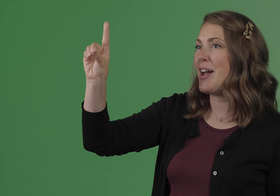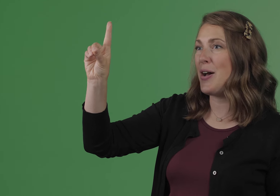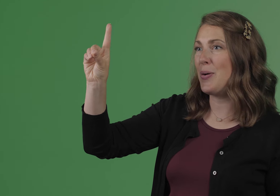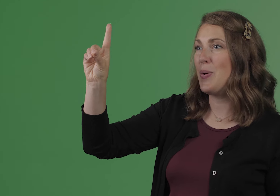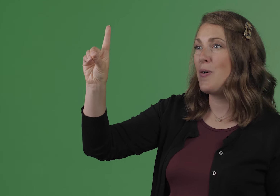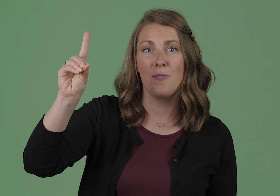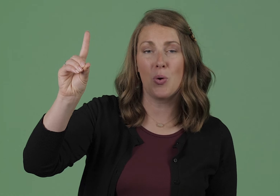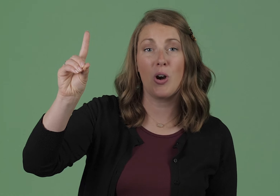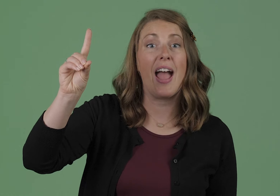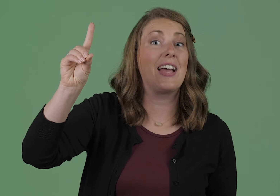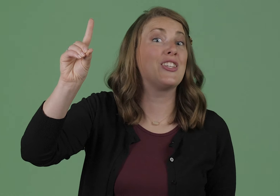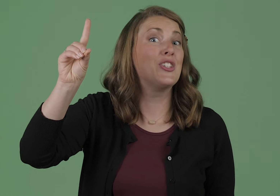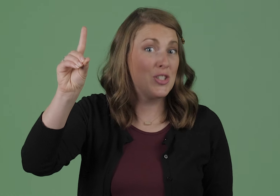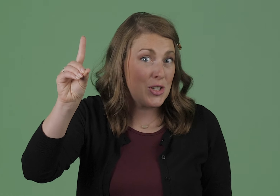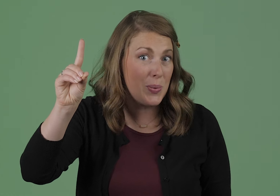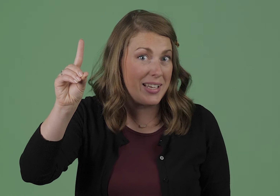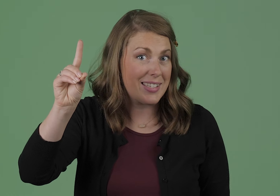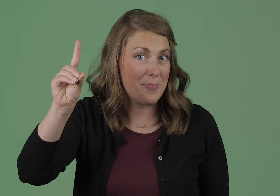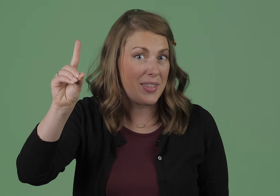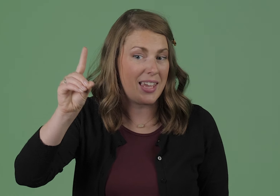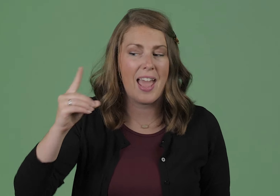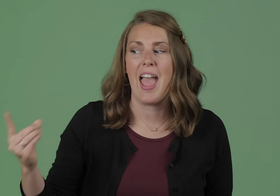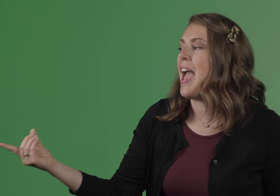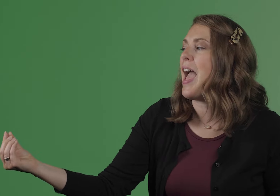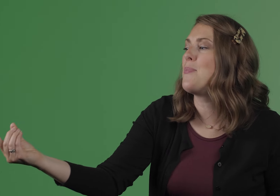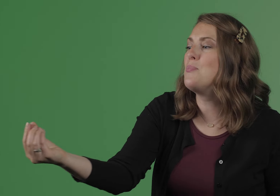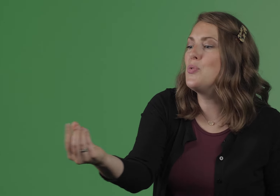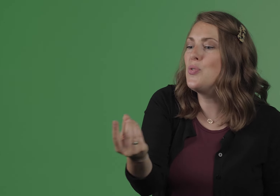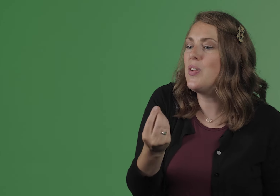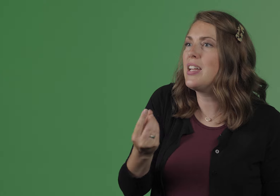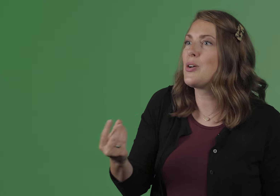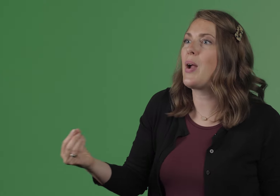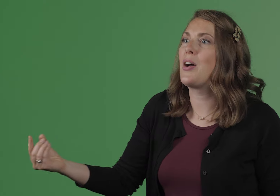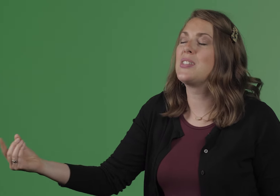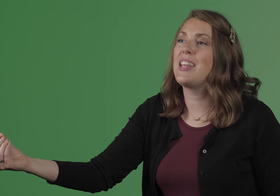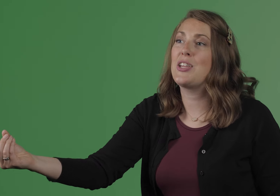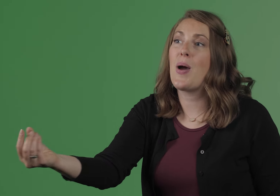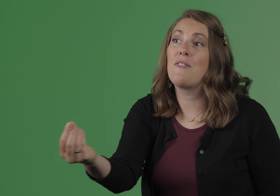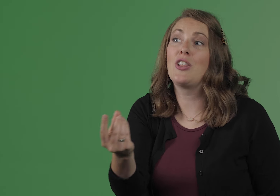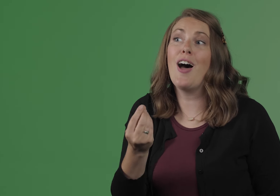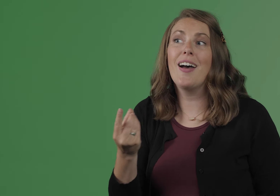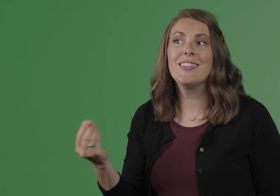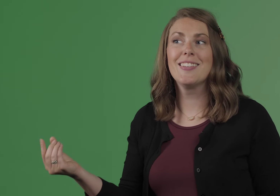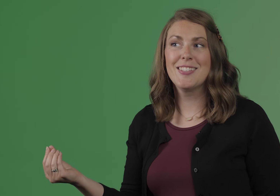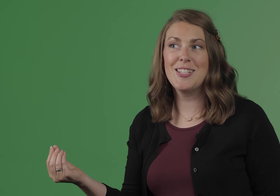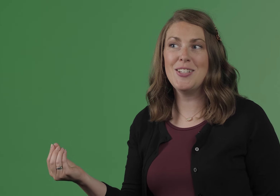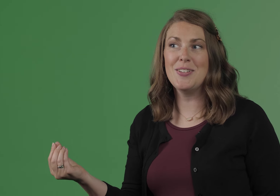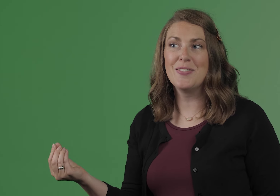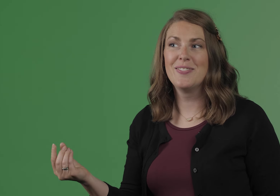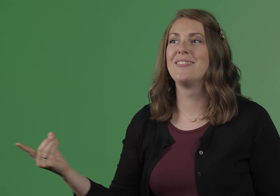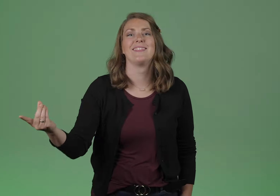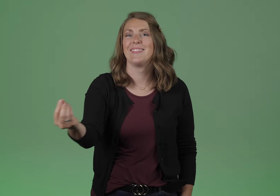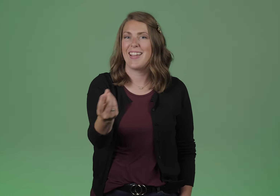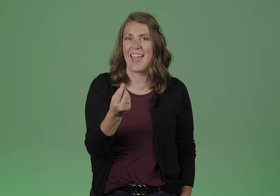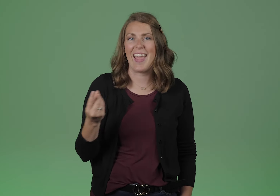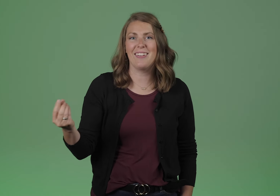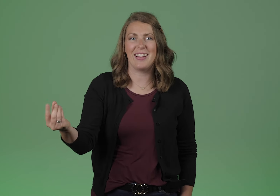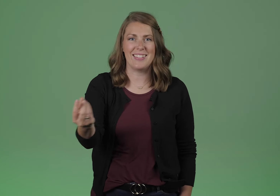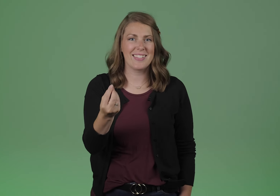o for as doing something and moving it around that you have a lot to do, errands